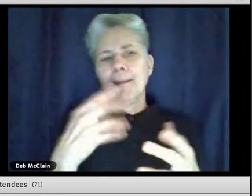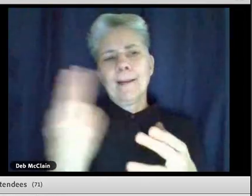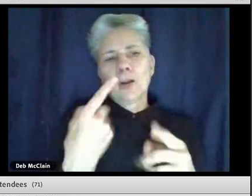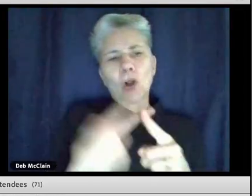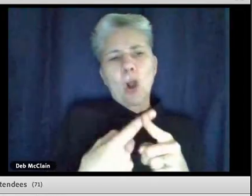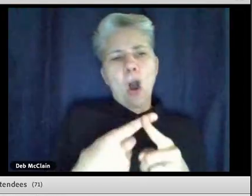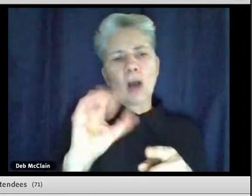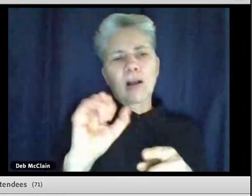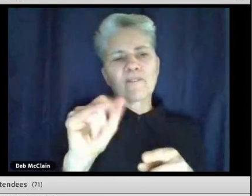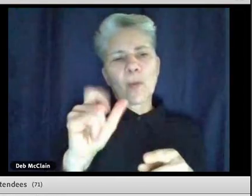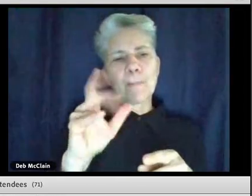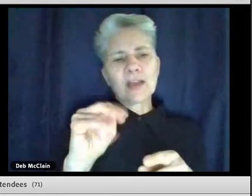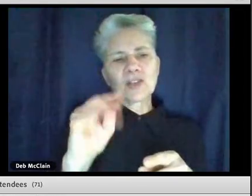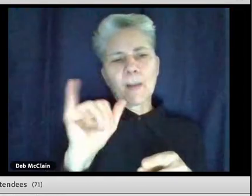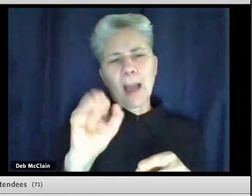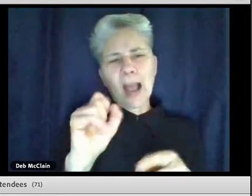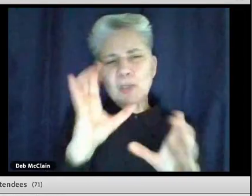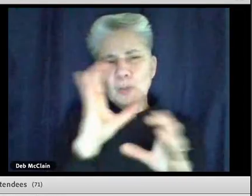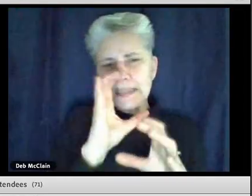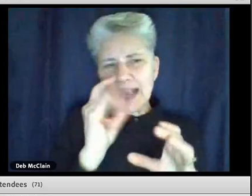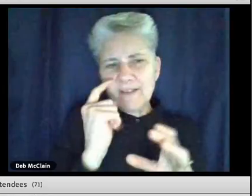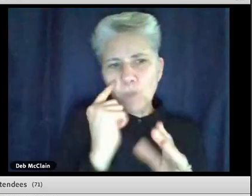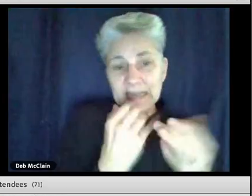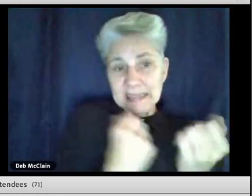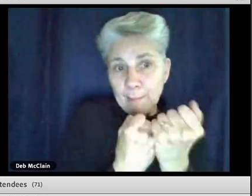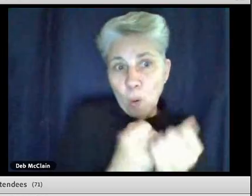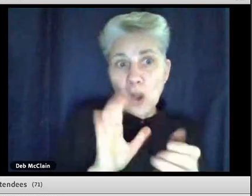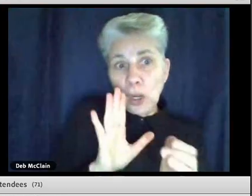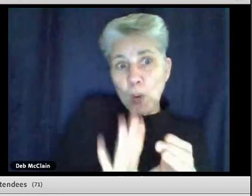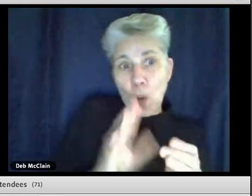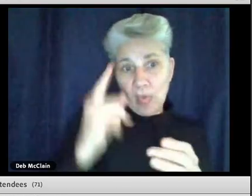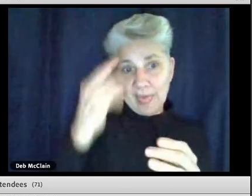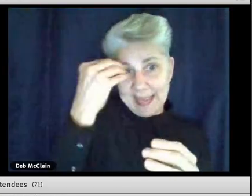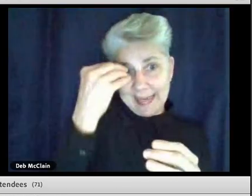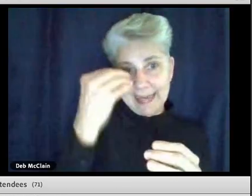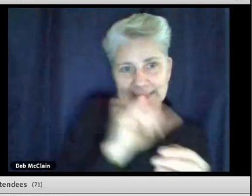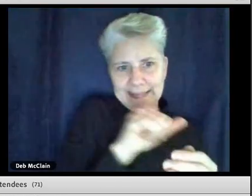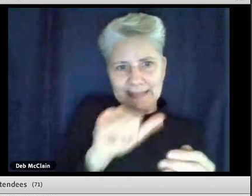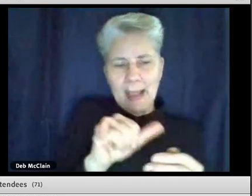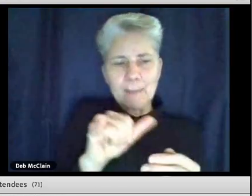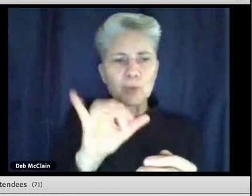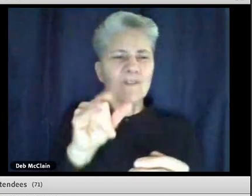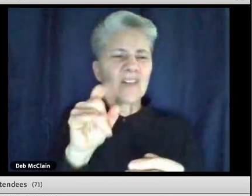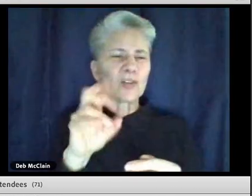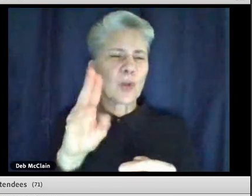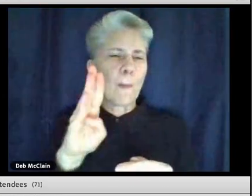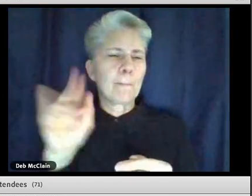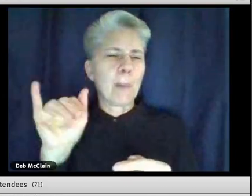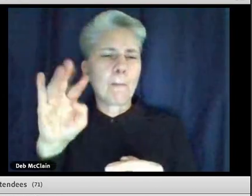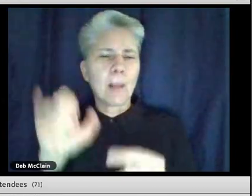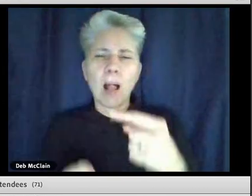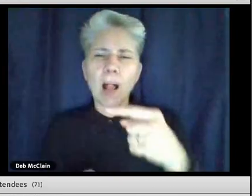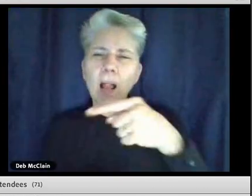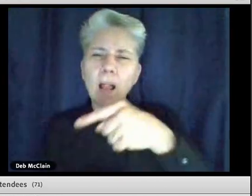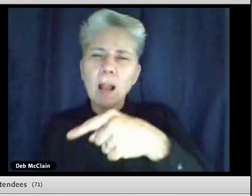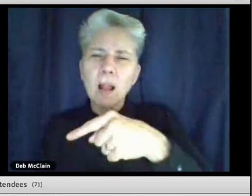There's disinformation. There's something called confirmation bias where you seek out things that support what you already think,